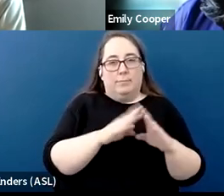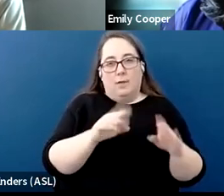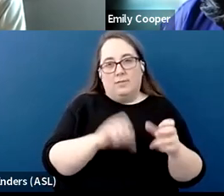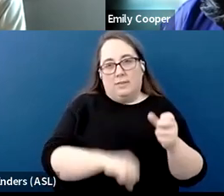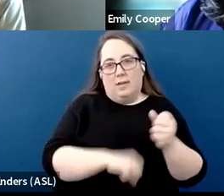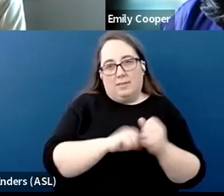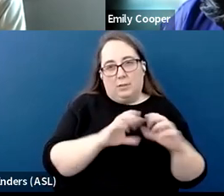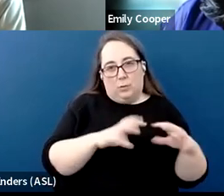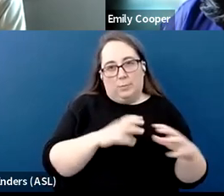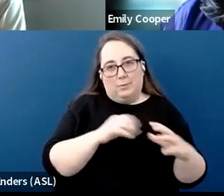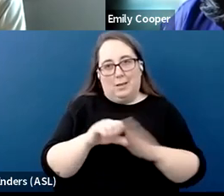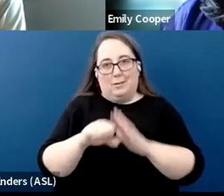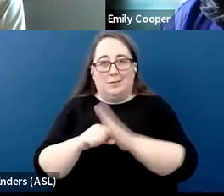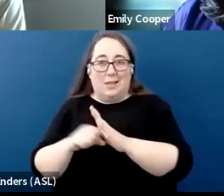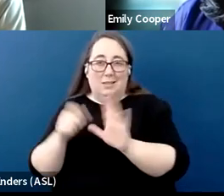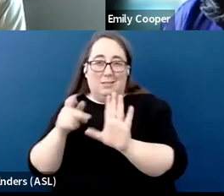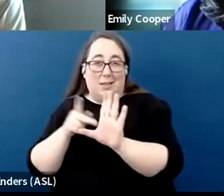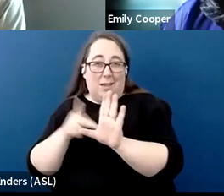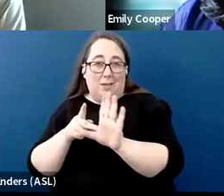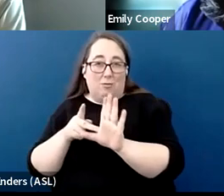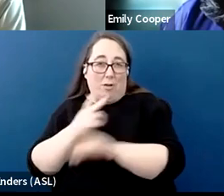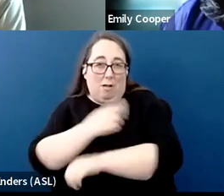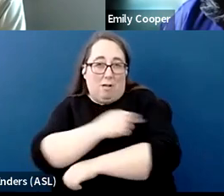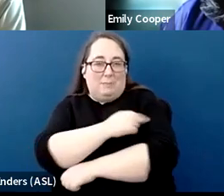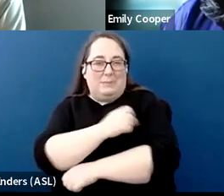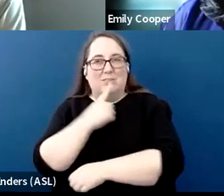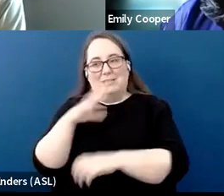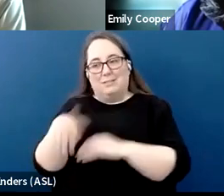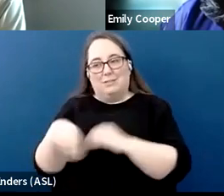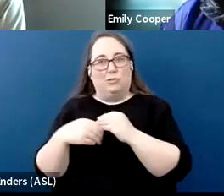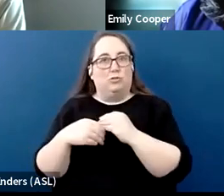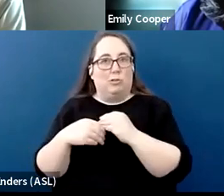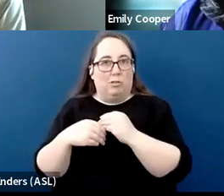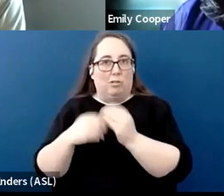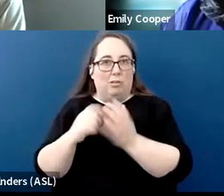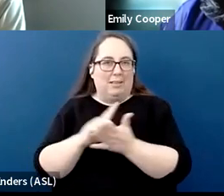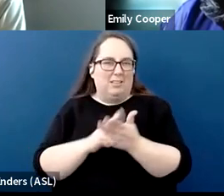units that are for supportive housing, formerly homeless or